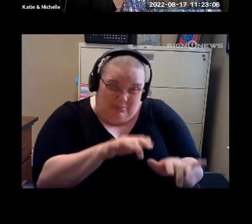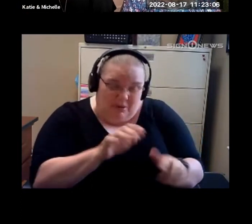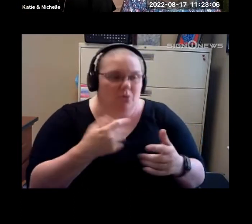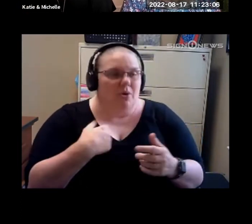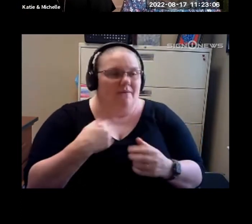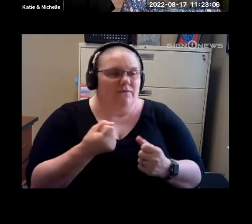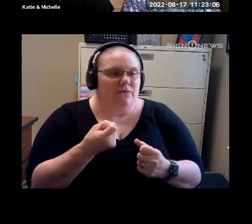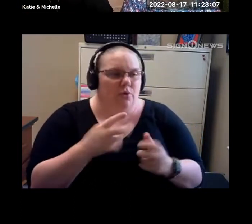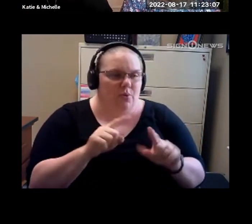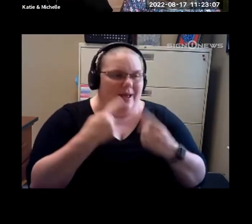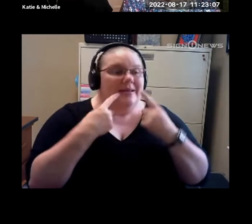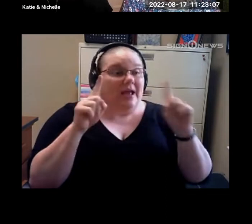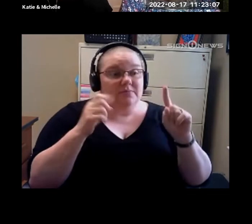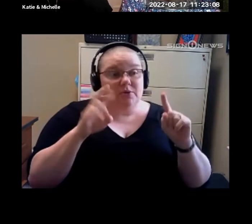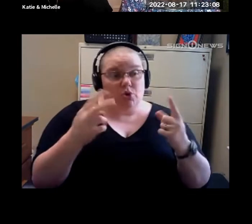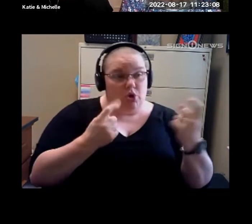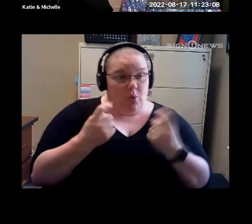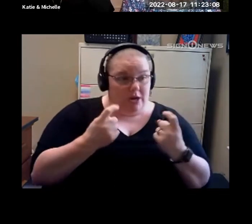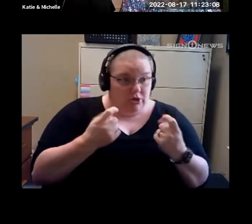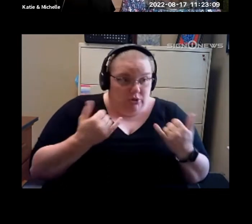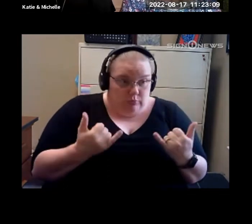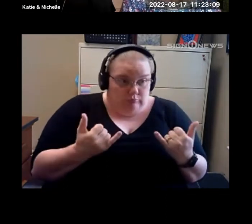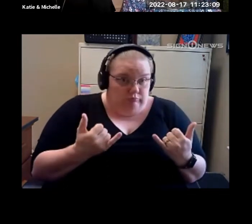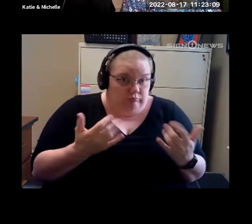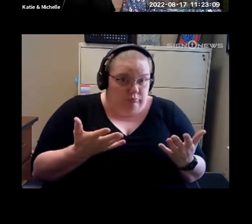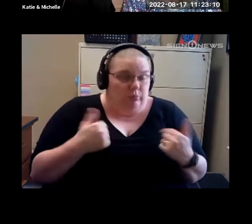if we have any questions right now we can take those while people are filling out polls is